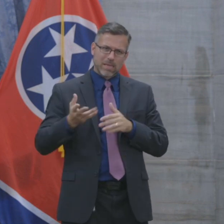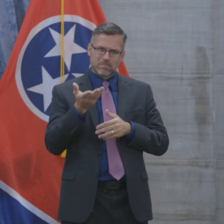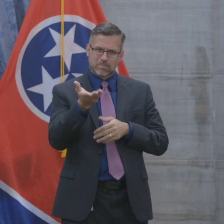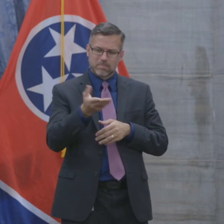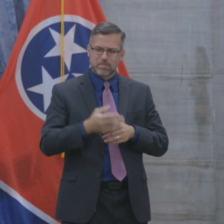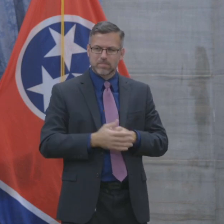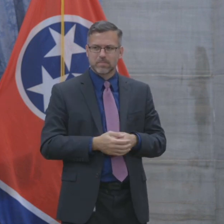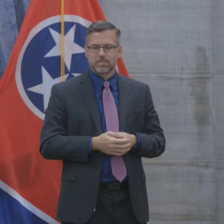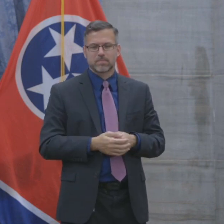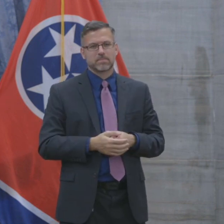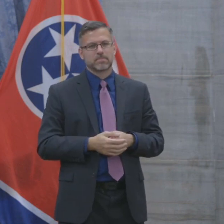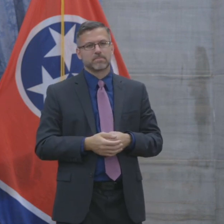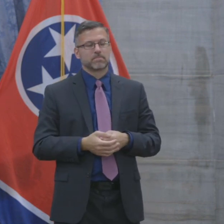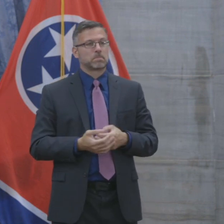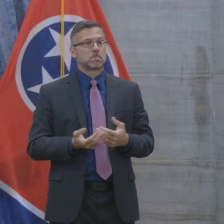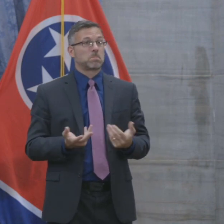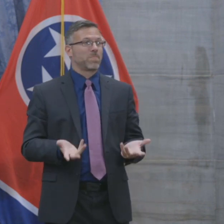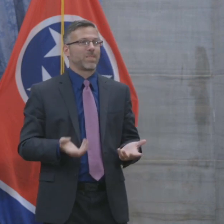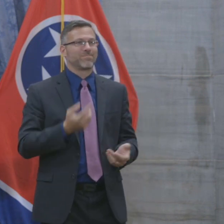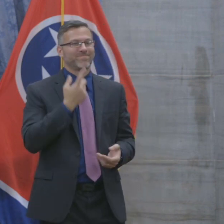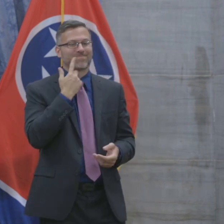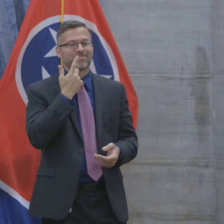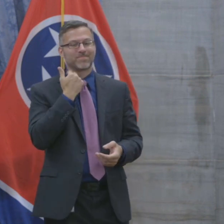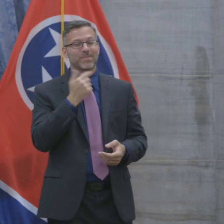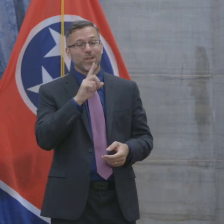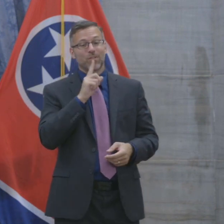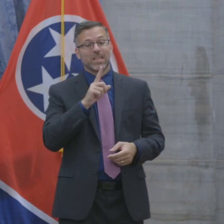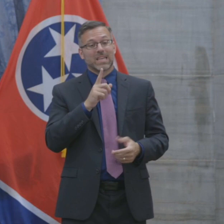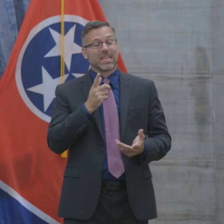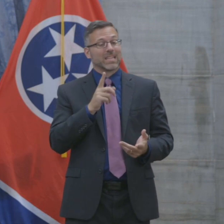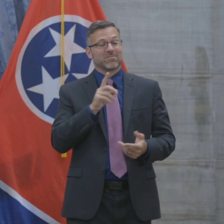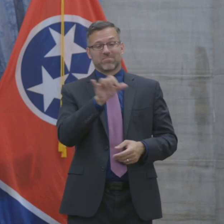hey, Governor. Getting back to the situation with the lawsuit